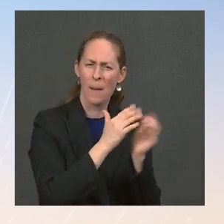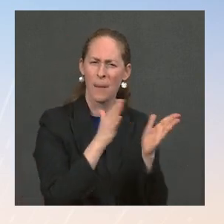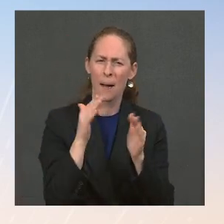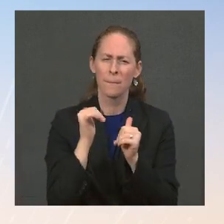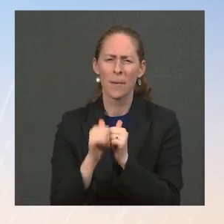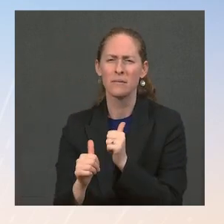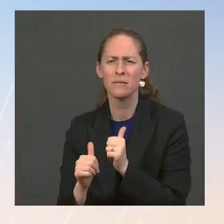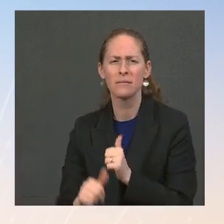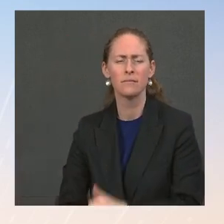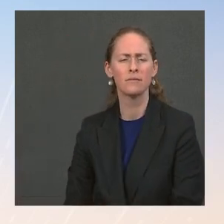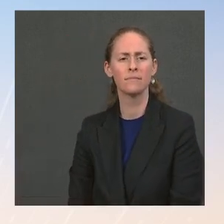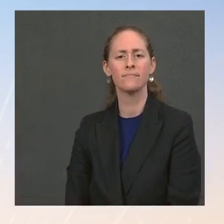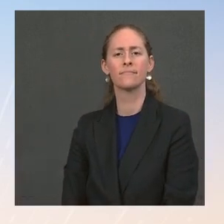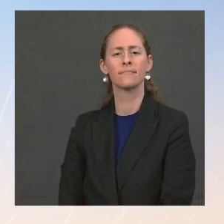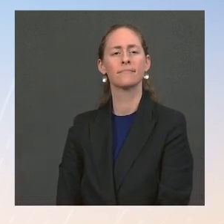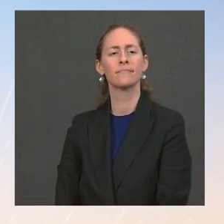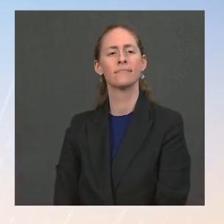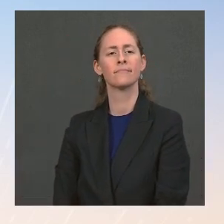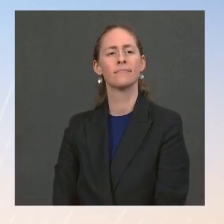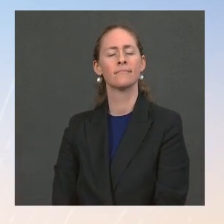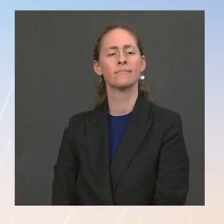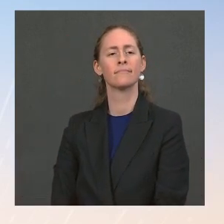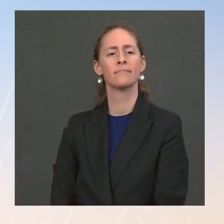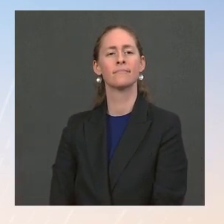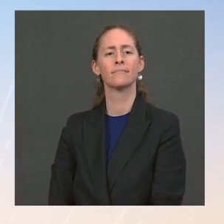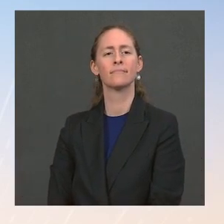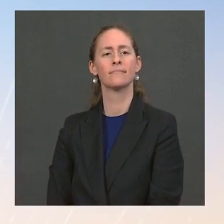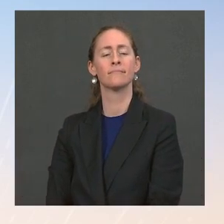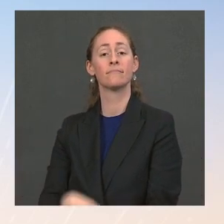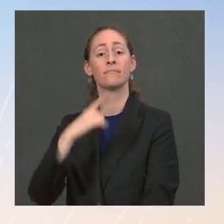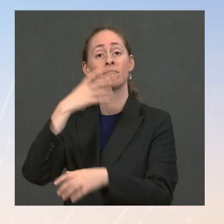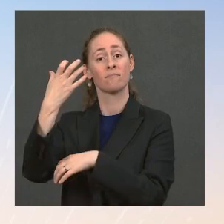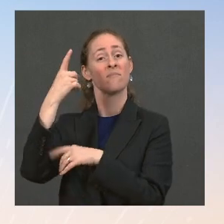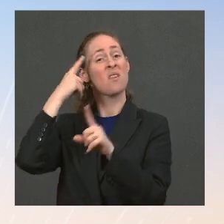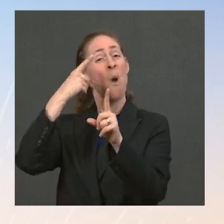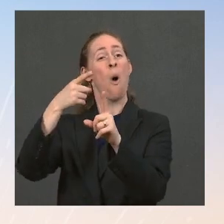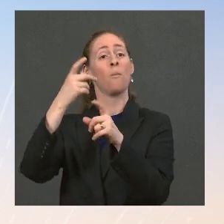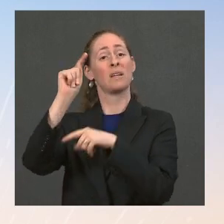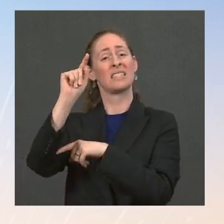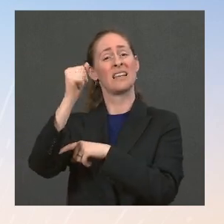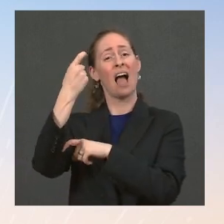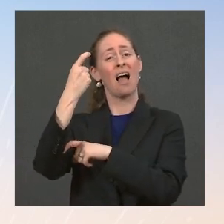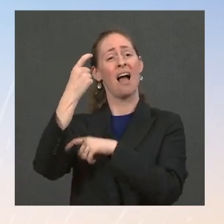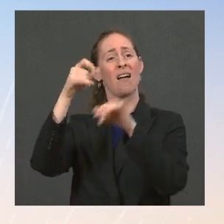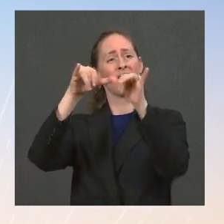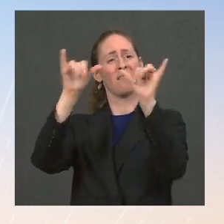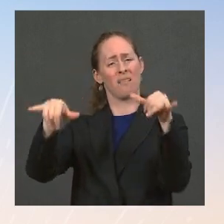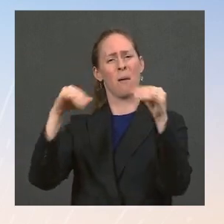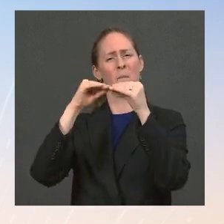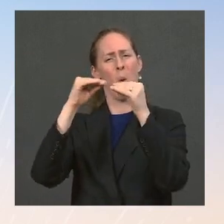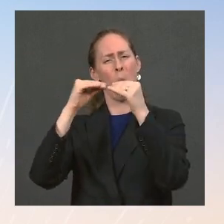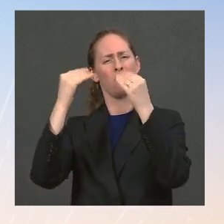and discussing that as a part of the reconciliation package. Yeah. Go ahead. The Press: On student loans: